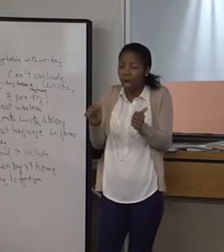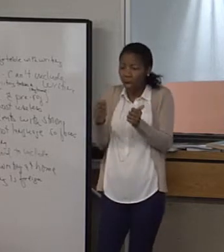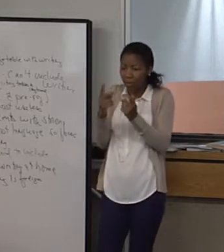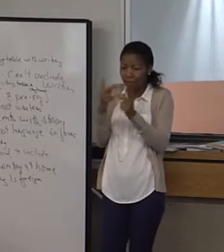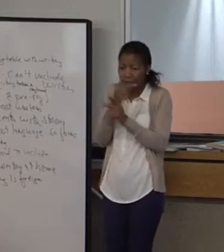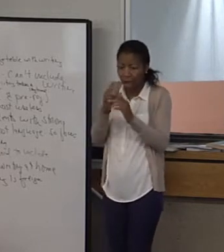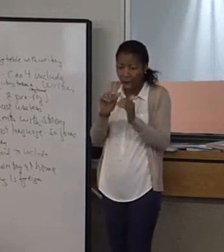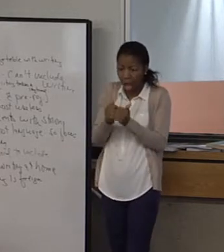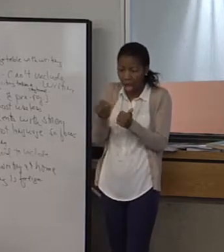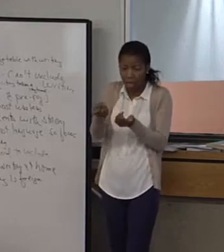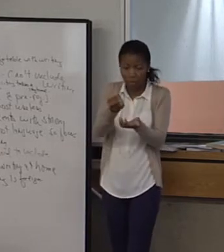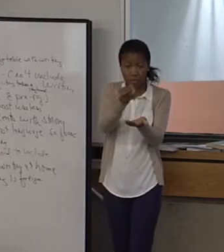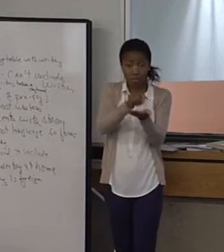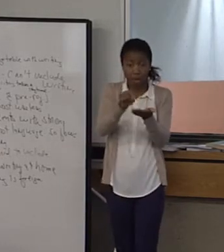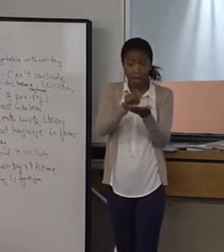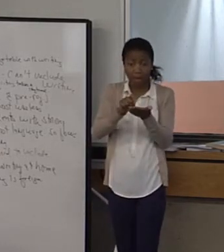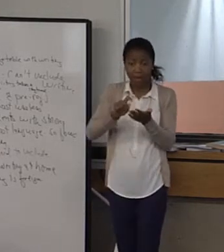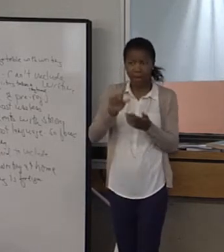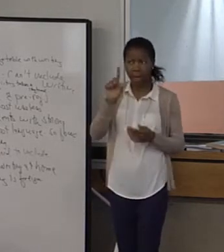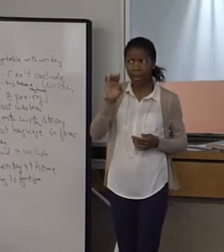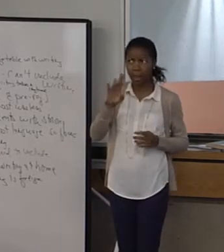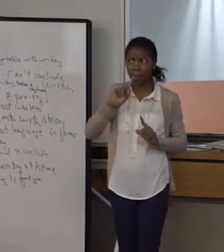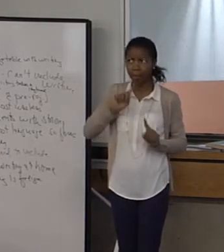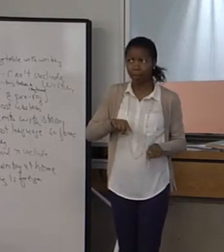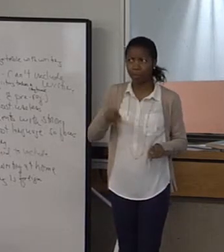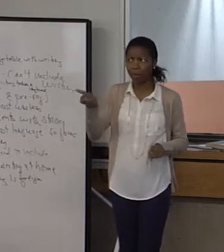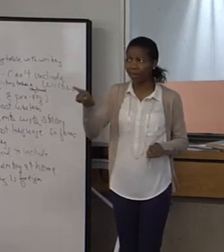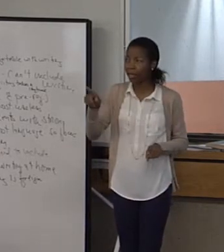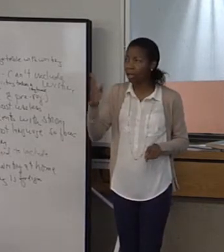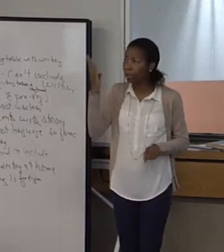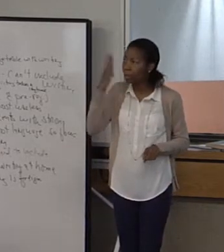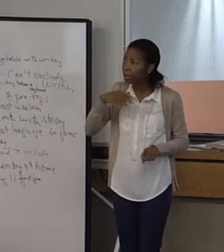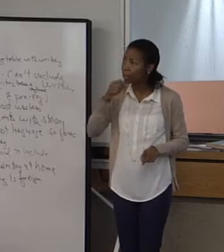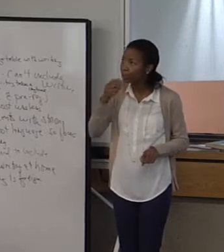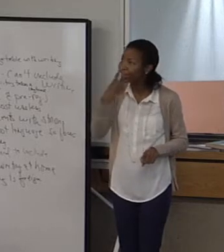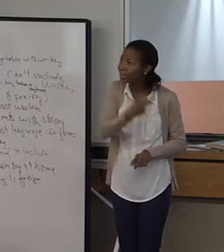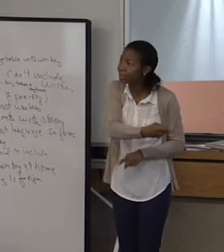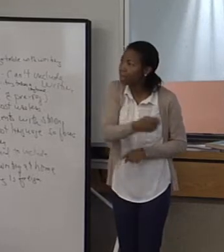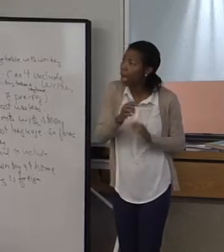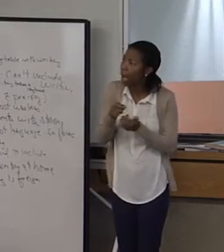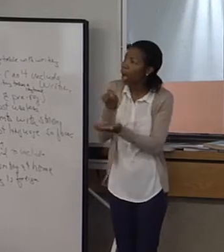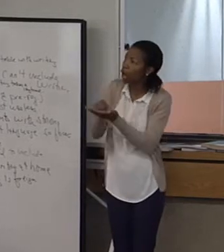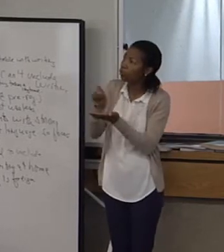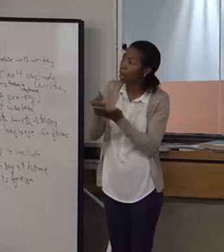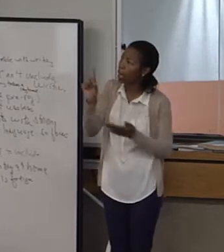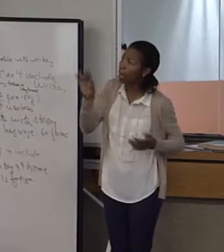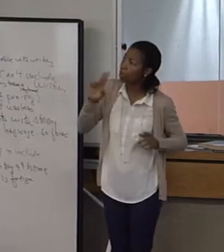a lab report from something that they didn’t see. It’s what I call the pizza effect.